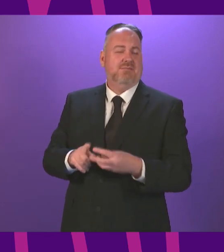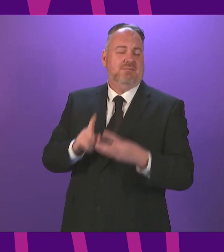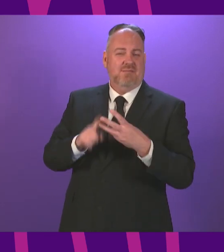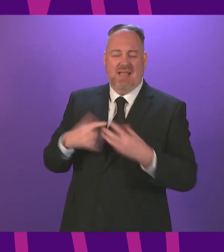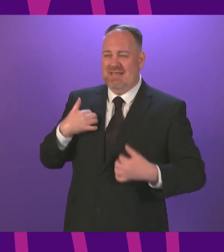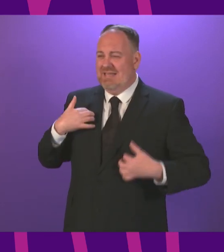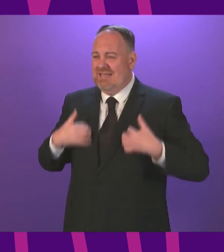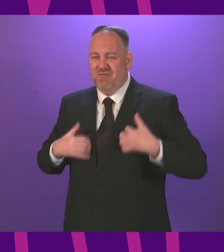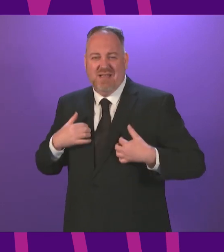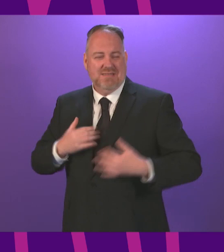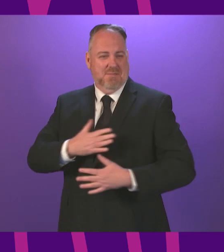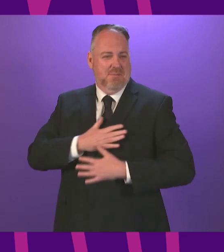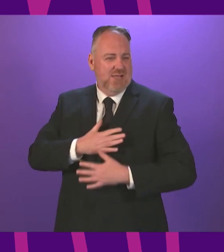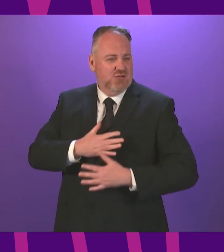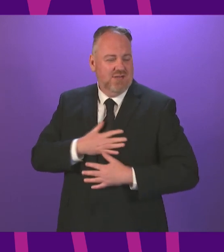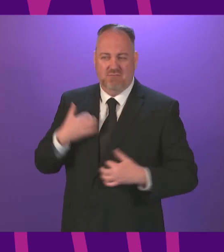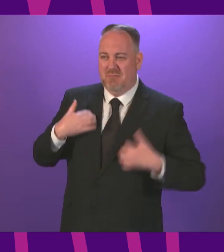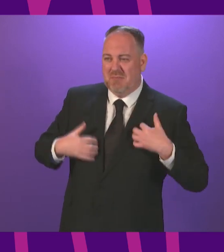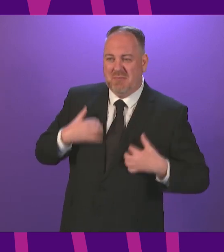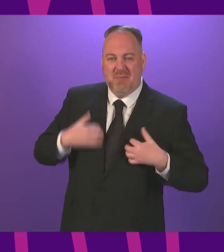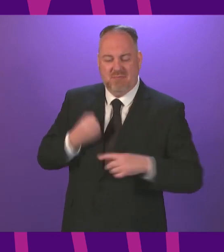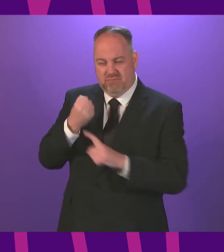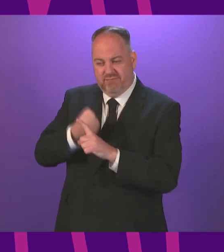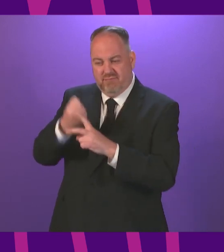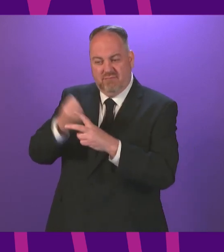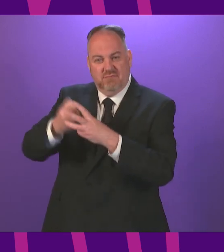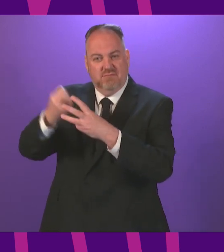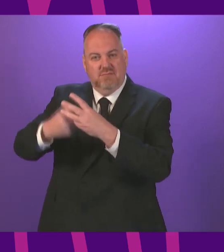issues that he wanted to use his position to drive forward, and he focused on engineering,